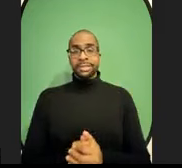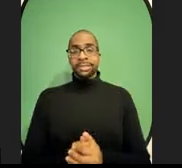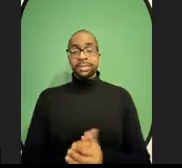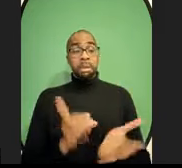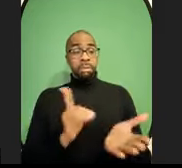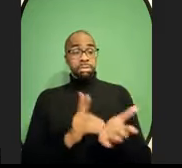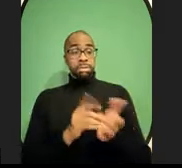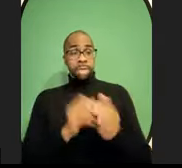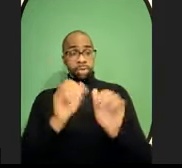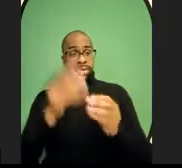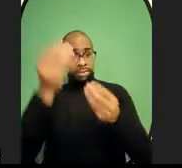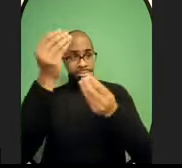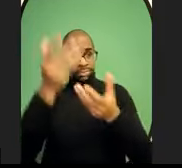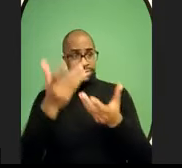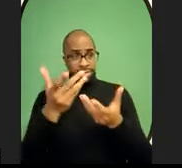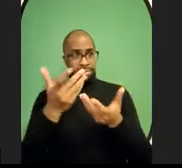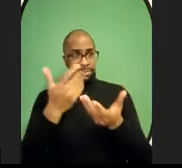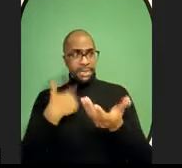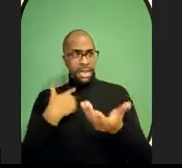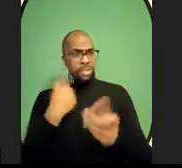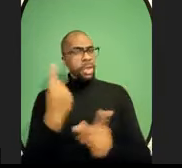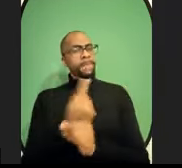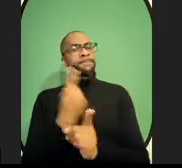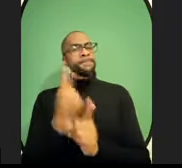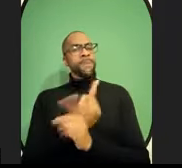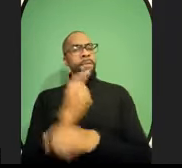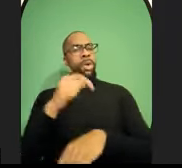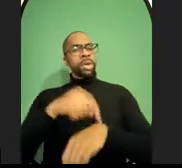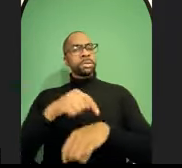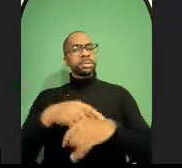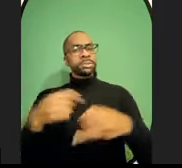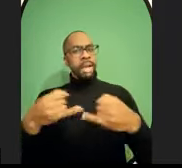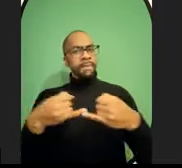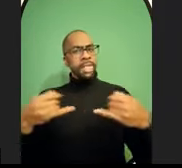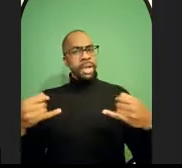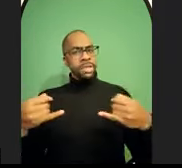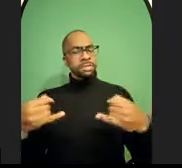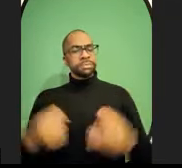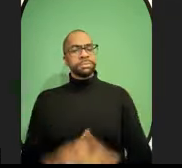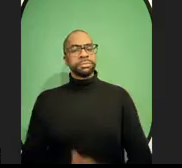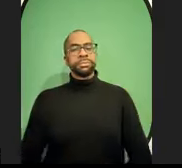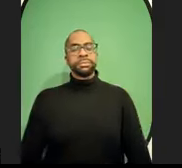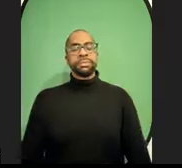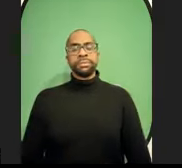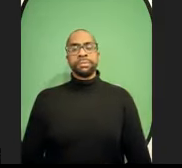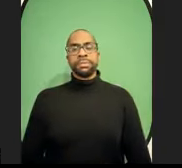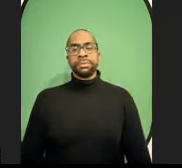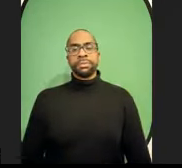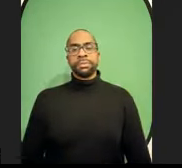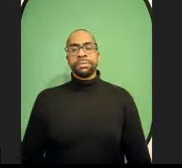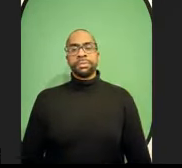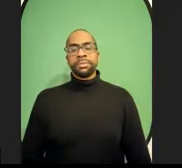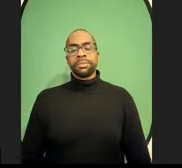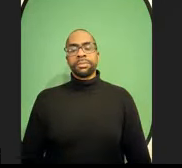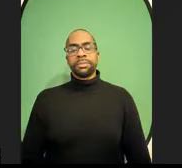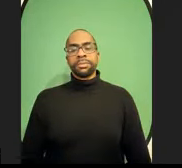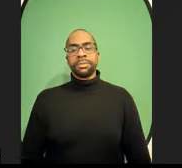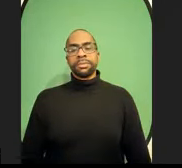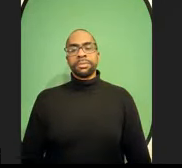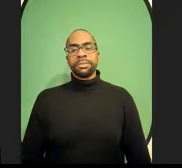tested and. what other the proper proper other the proper proper timelines after. being being at a high being at a high risk situation